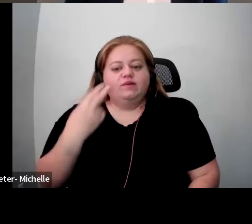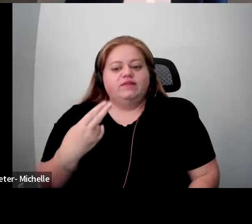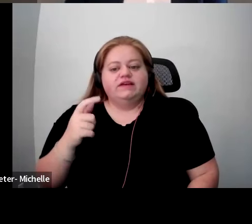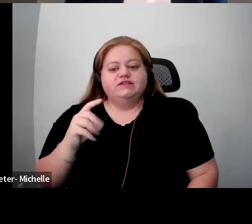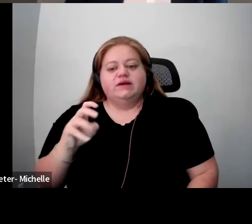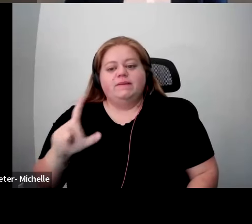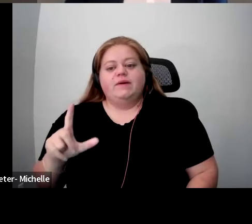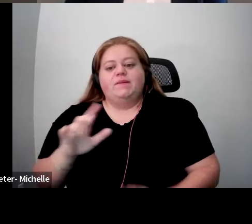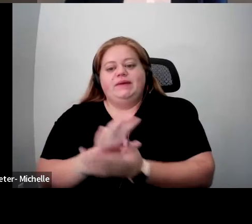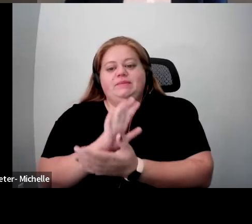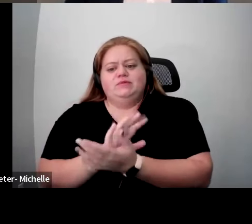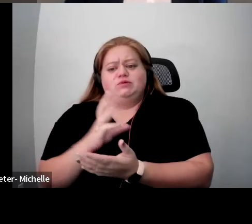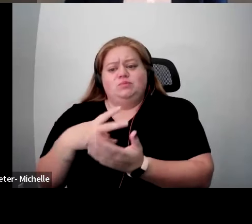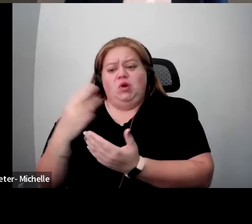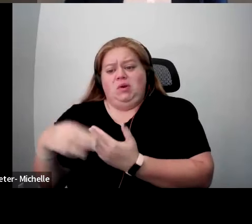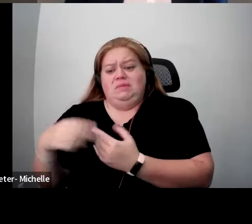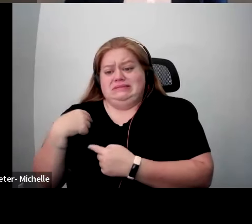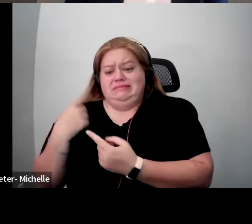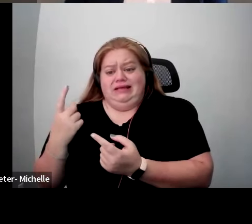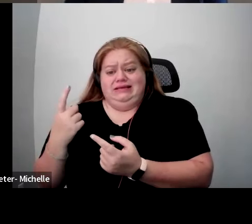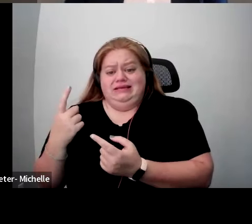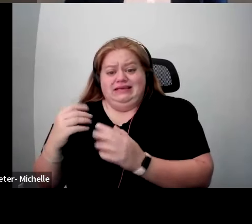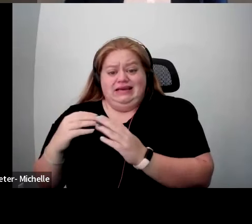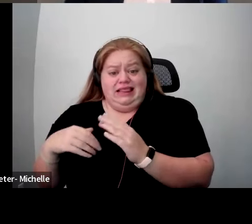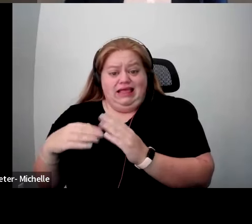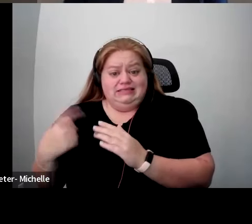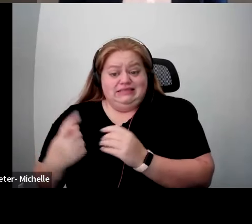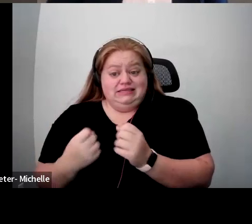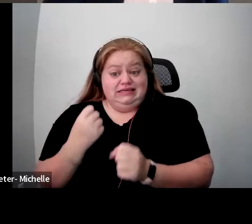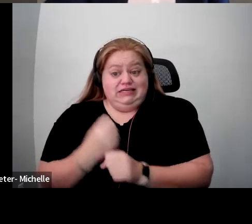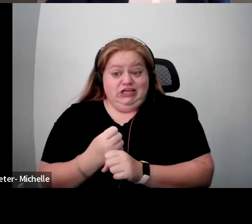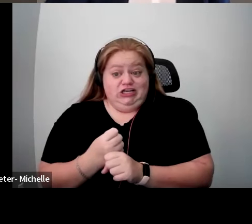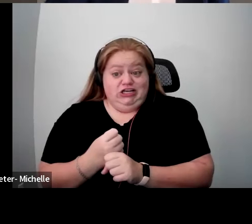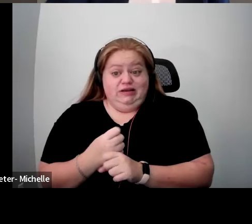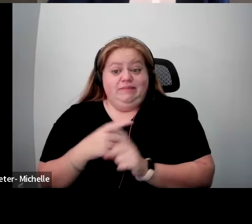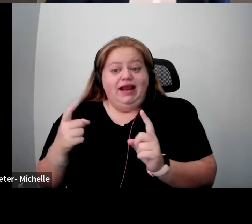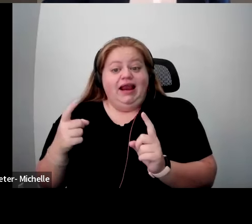has been running for, what, less than a year, I think, right? But, yeah, I can give an example.